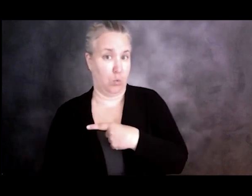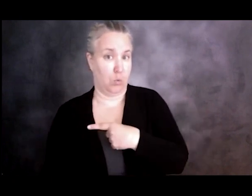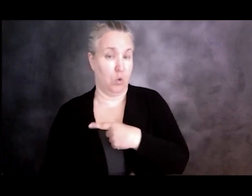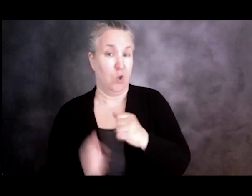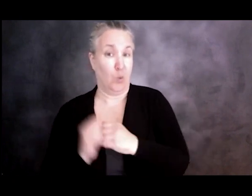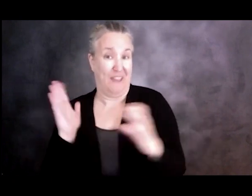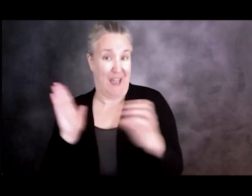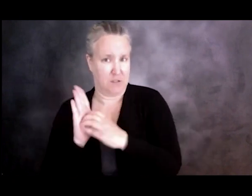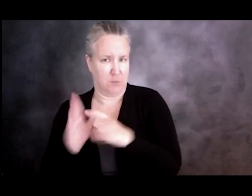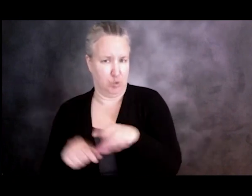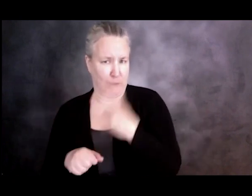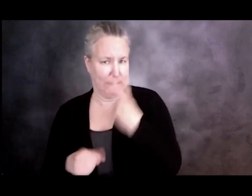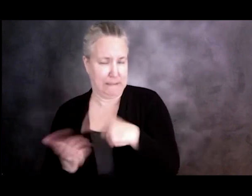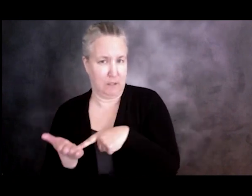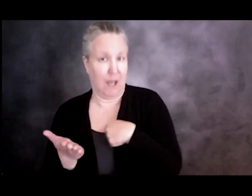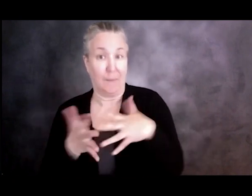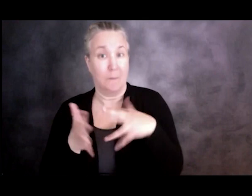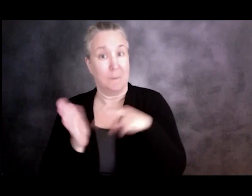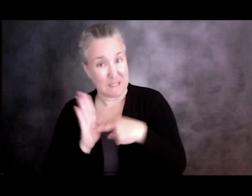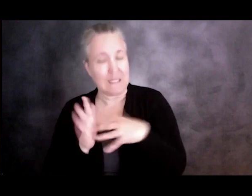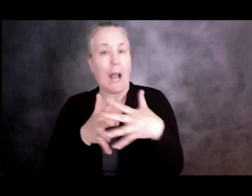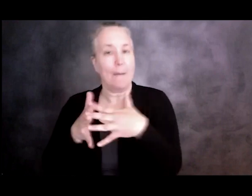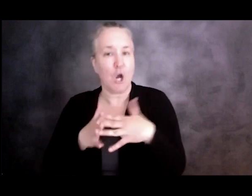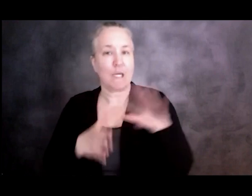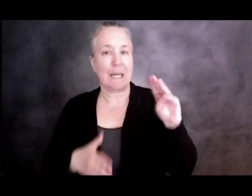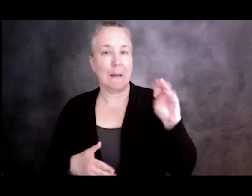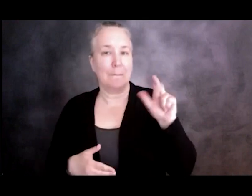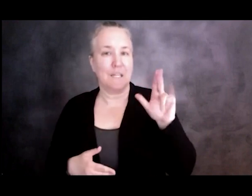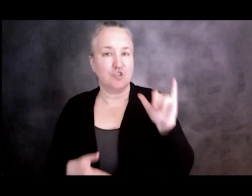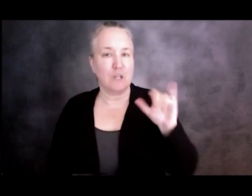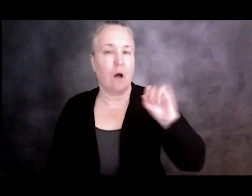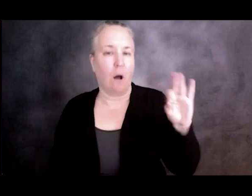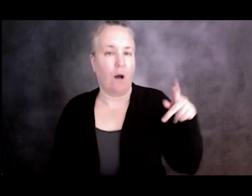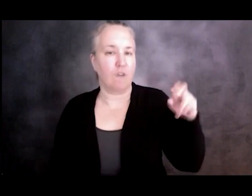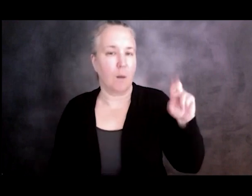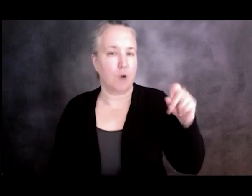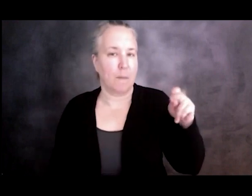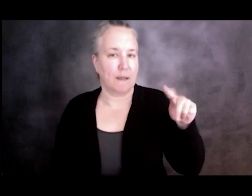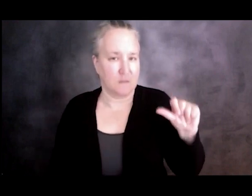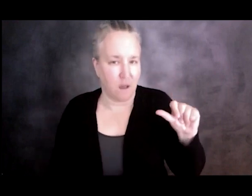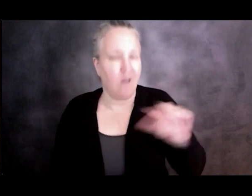I really mean America's Ministry of Propaganda as a part of our military-industrial complex